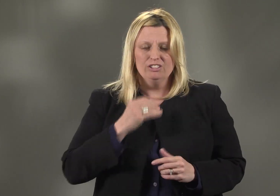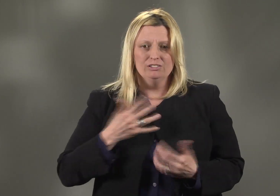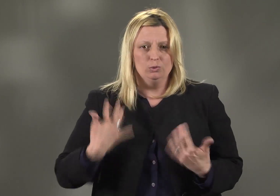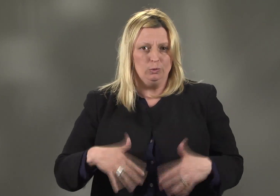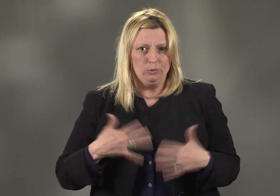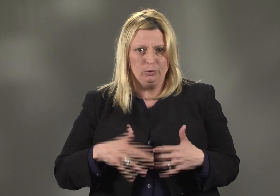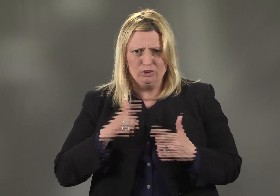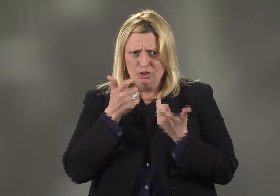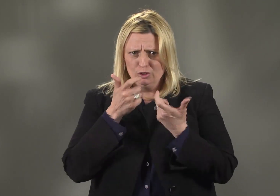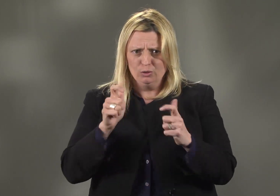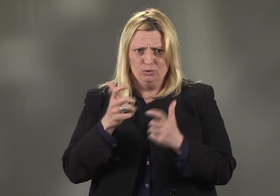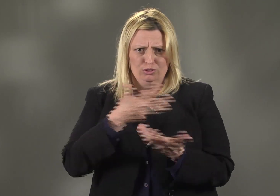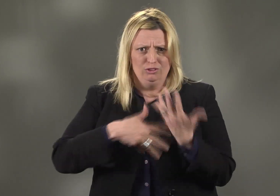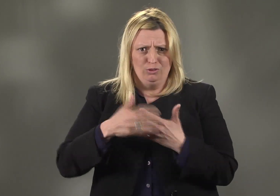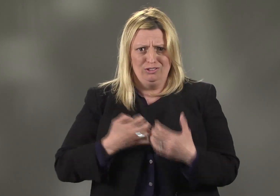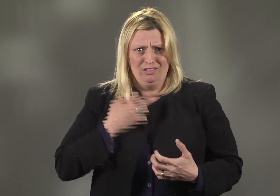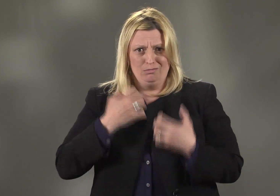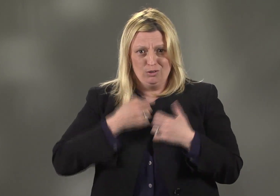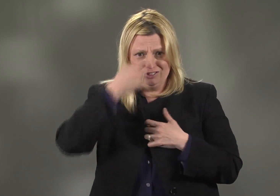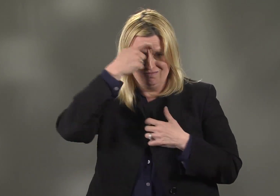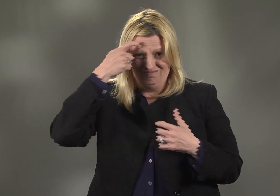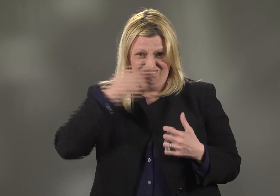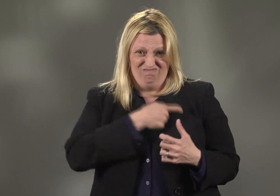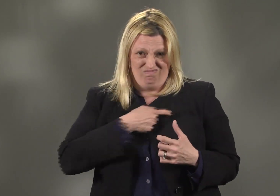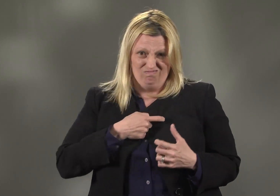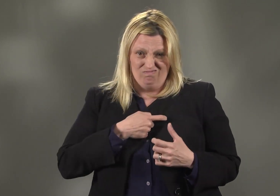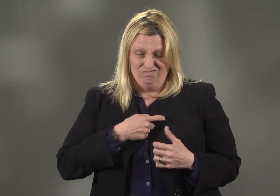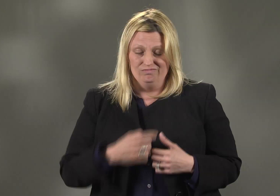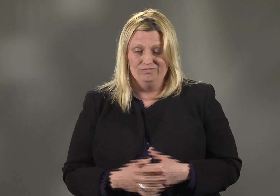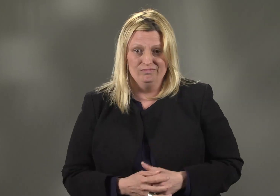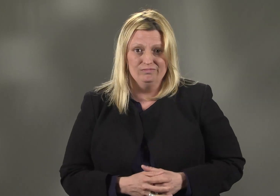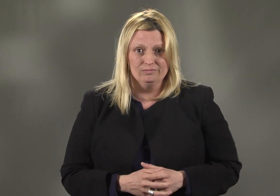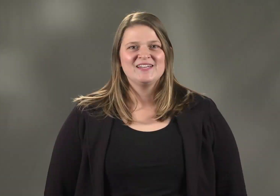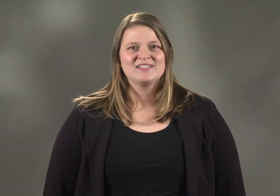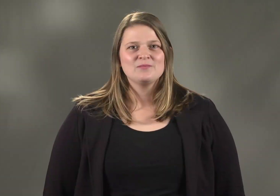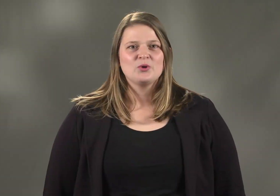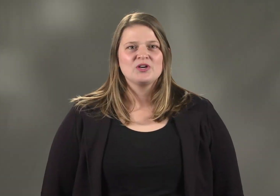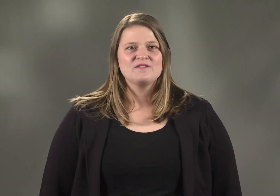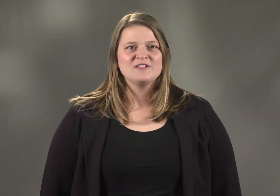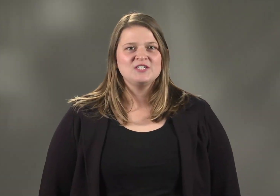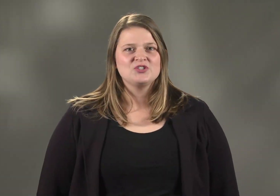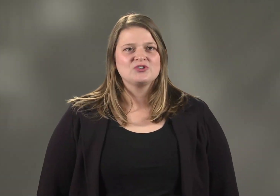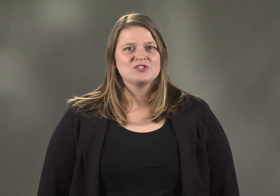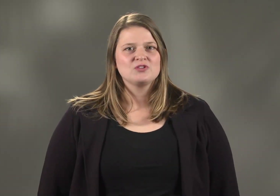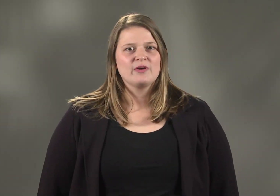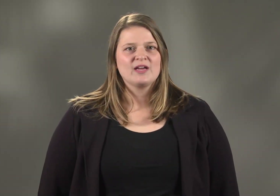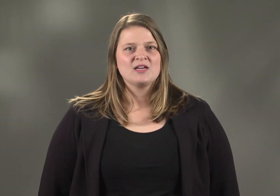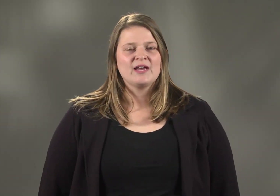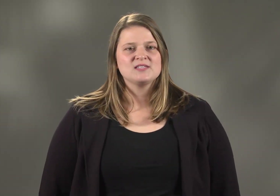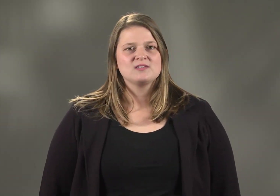This took a huge social emotional toll on me. It is important for teachers to recognize